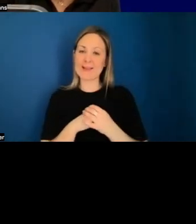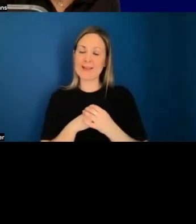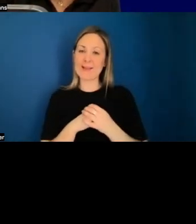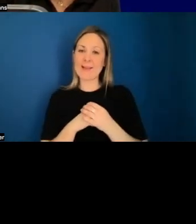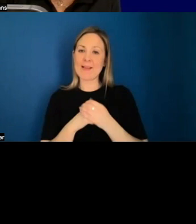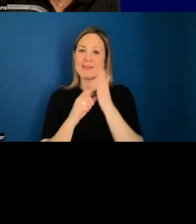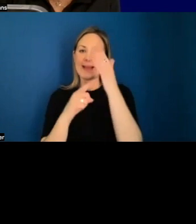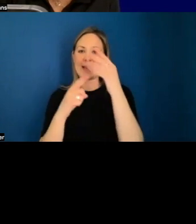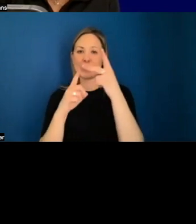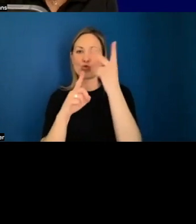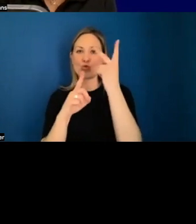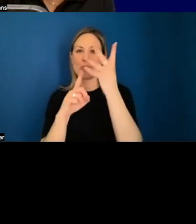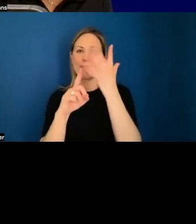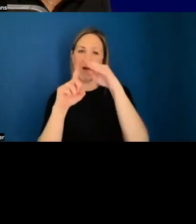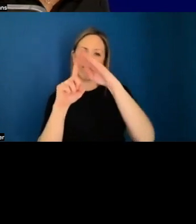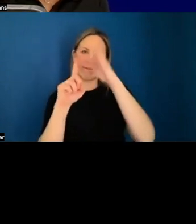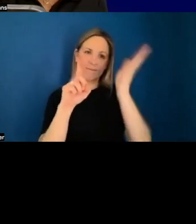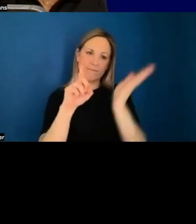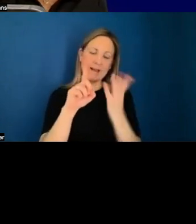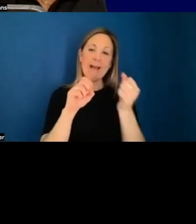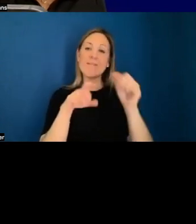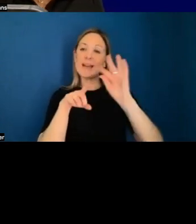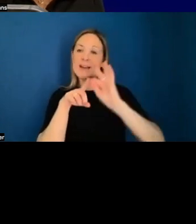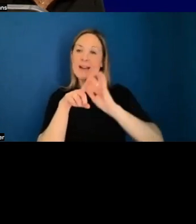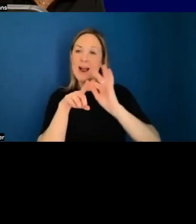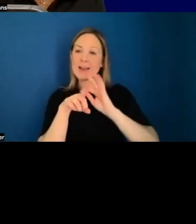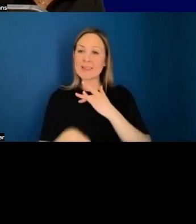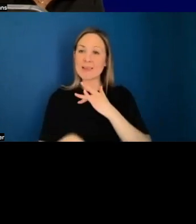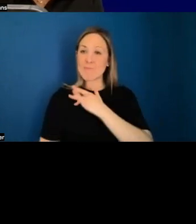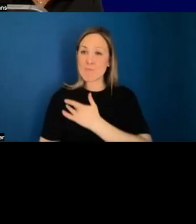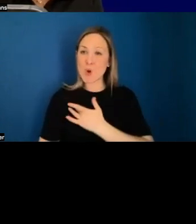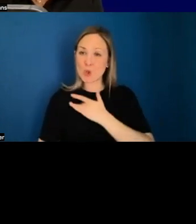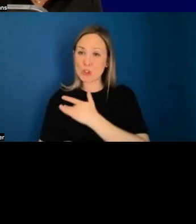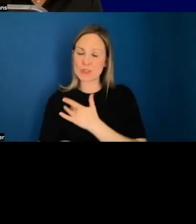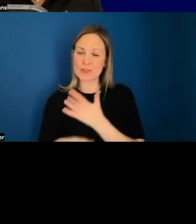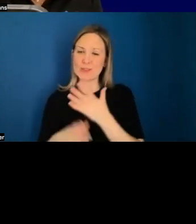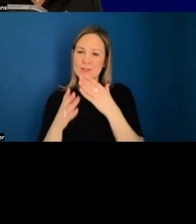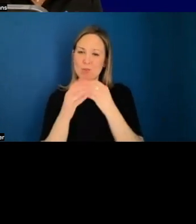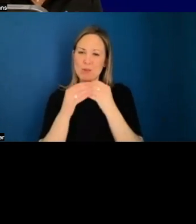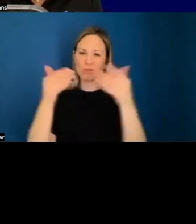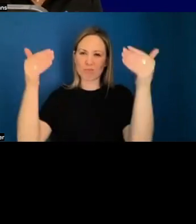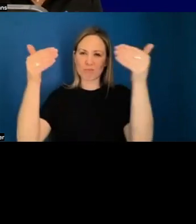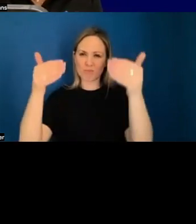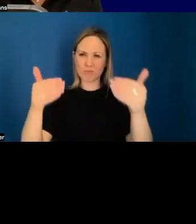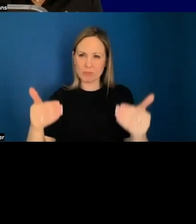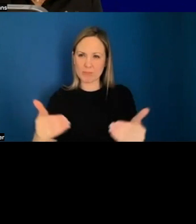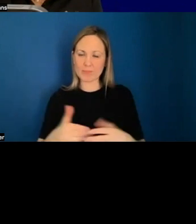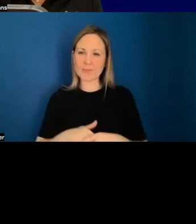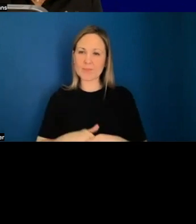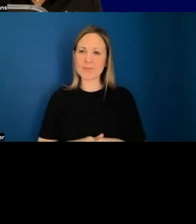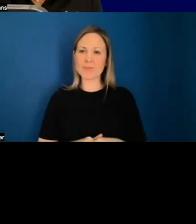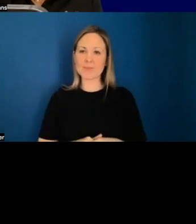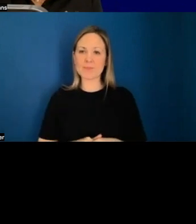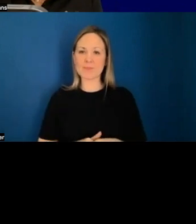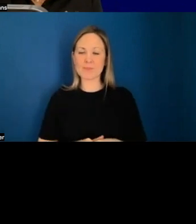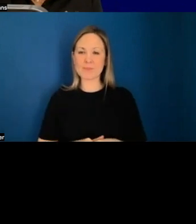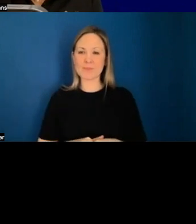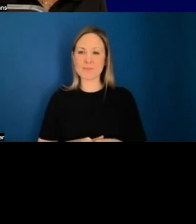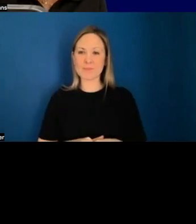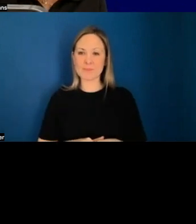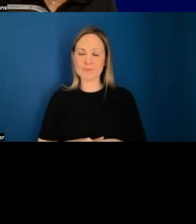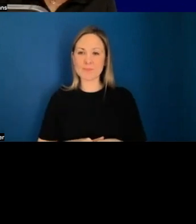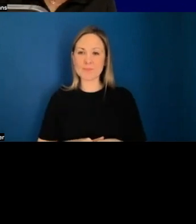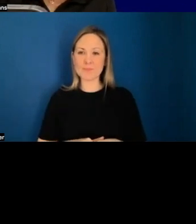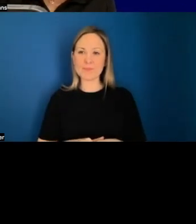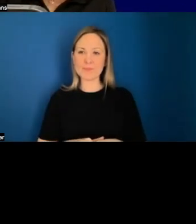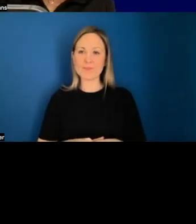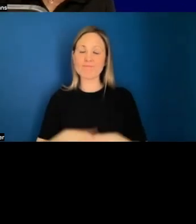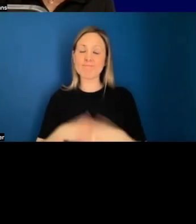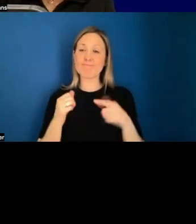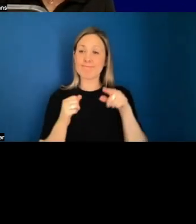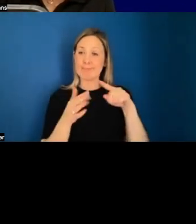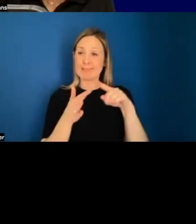the body we have colours and emotions in text together. So in this situation, they’ve used,